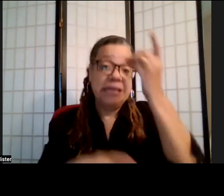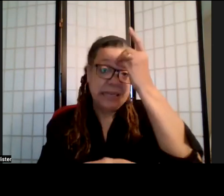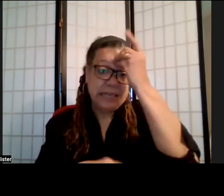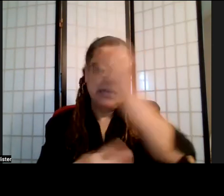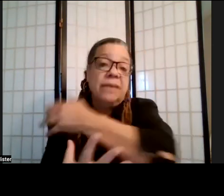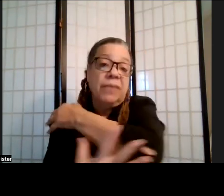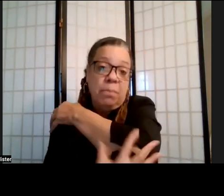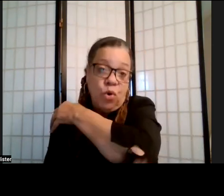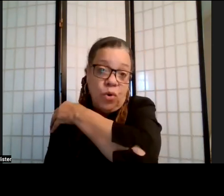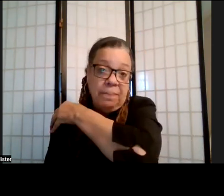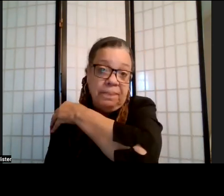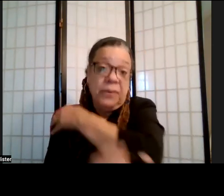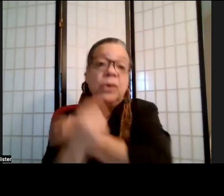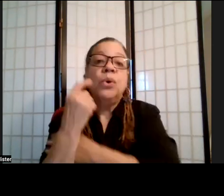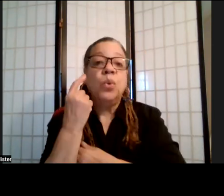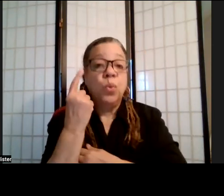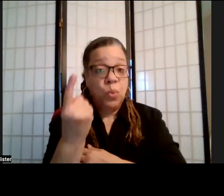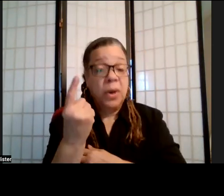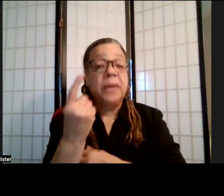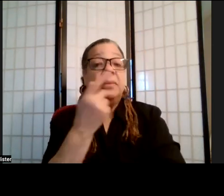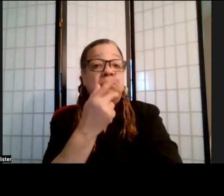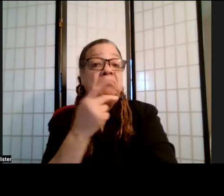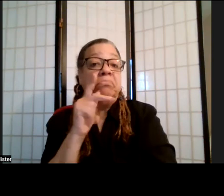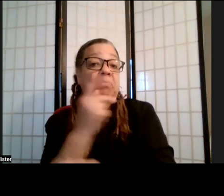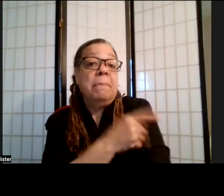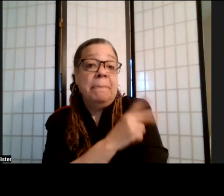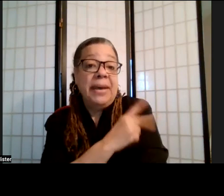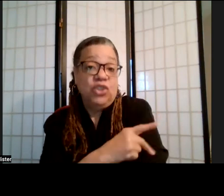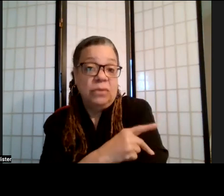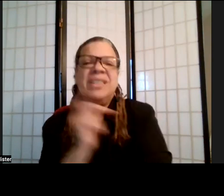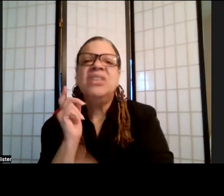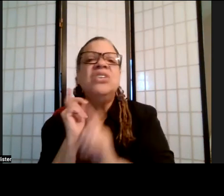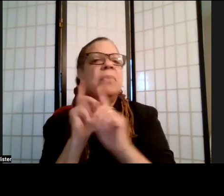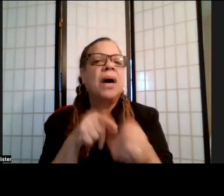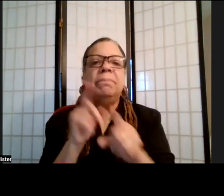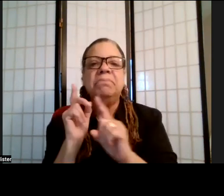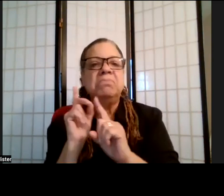was one of-- one such patient, and she had been coming to Gulab Devi as a patient for over a year.